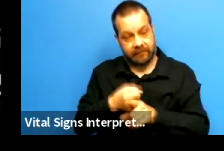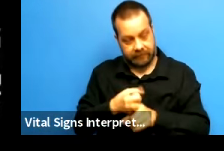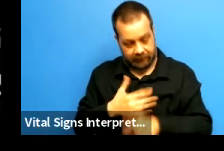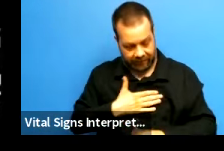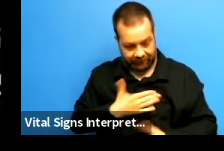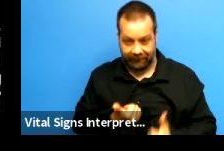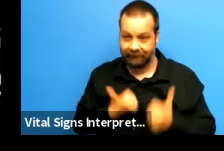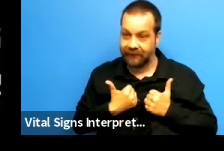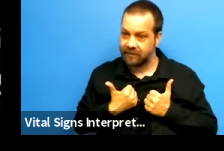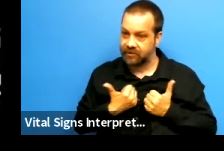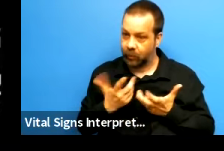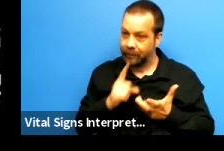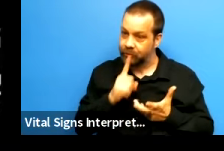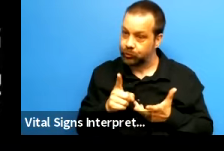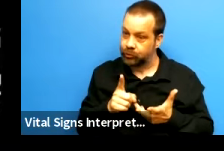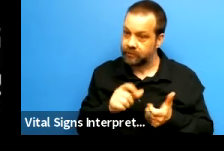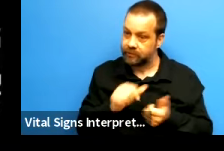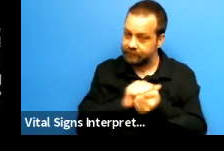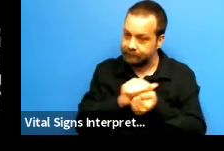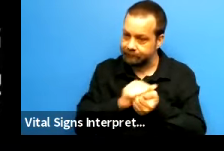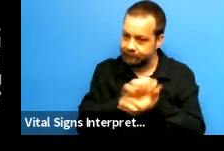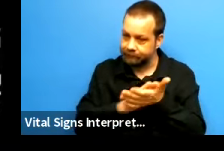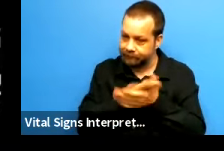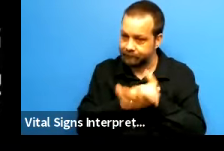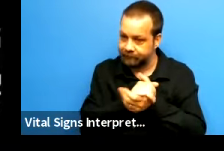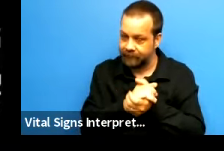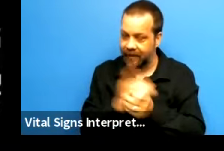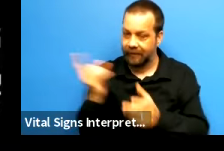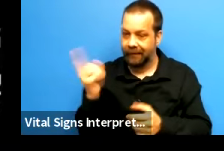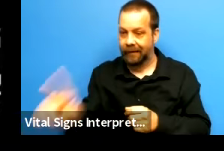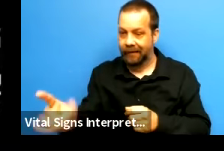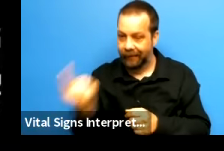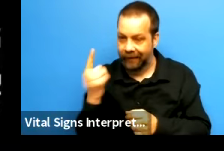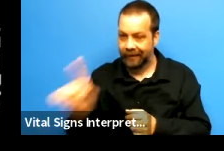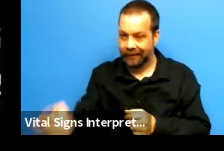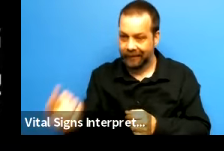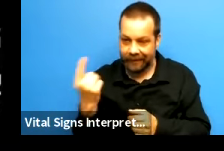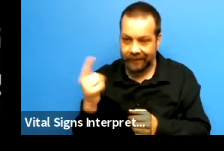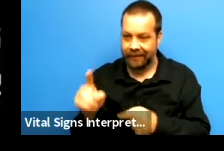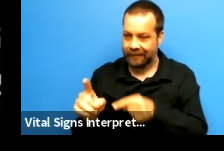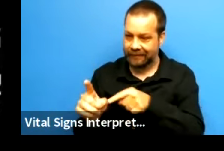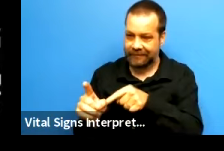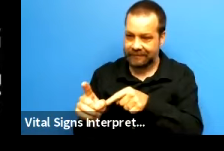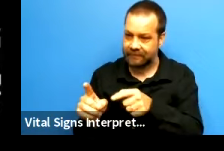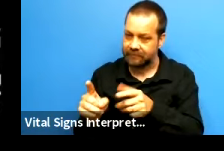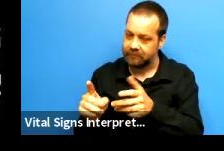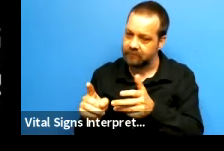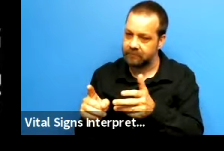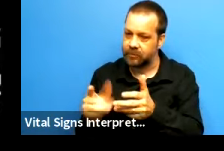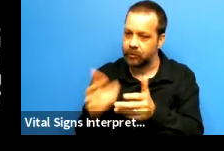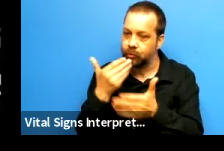So folks sanitize as they come in and out. I appreciate Georgia Tech reaching out